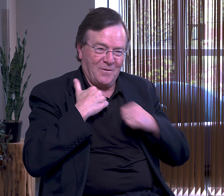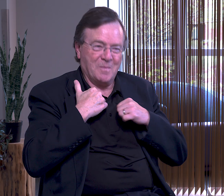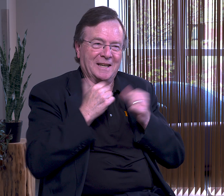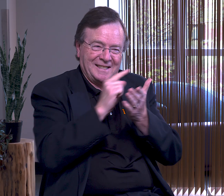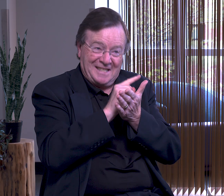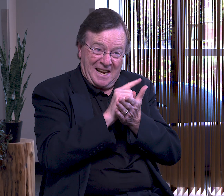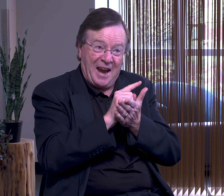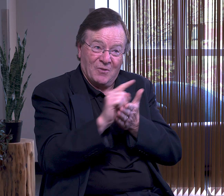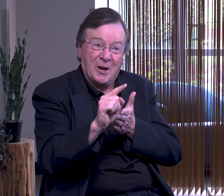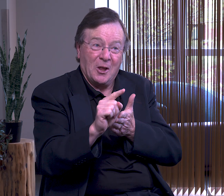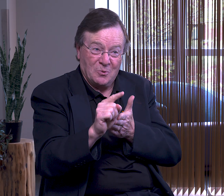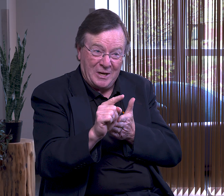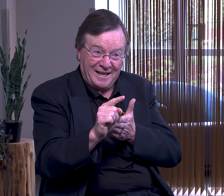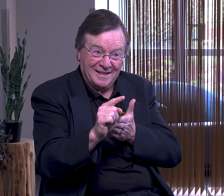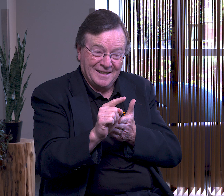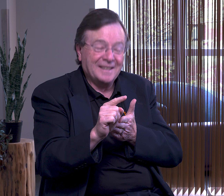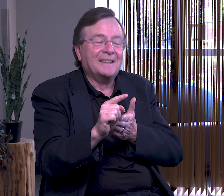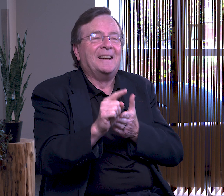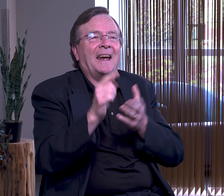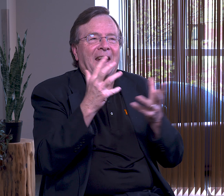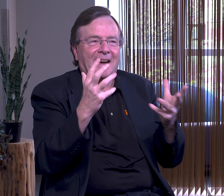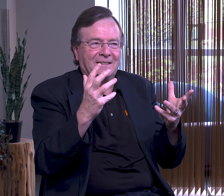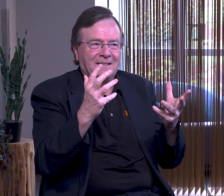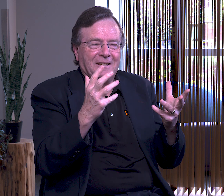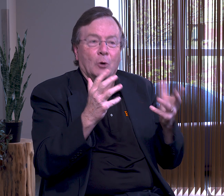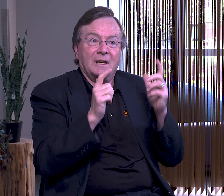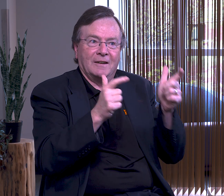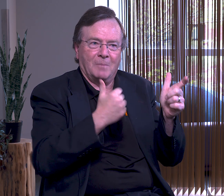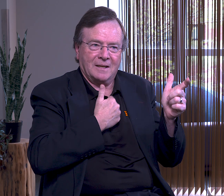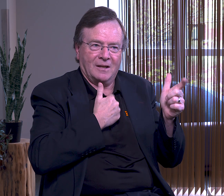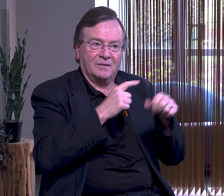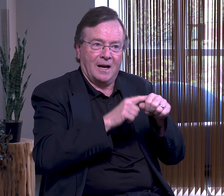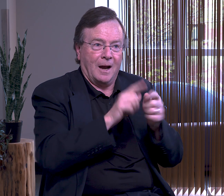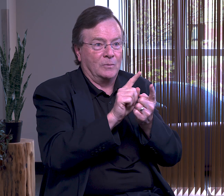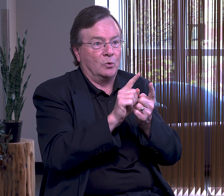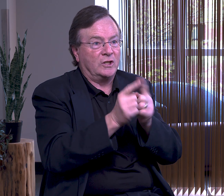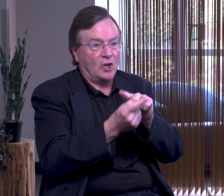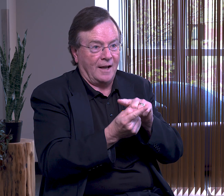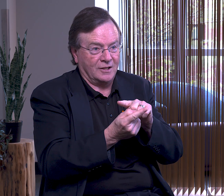for me to stay for another week and, you know, give myself time to adjust.